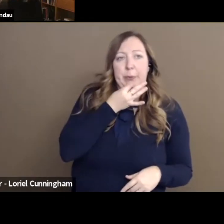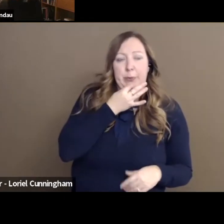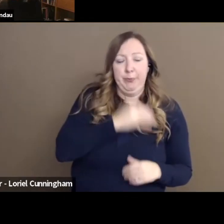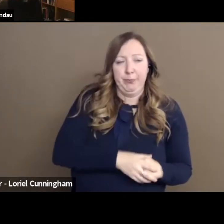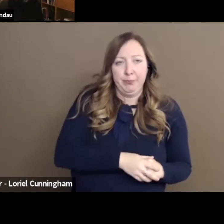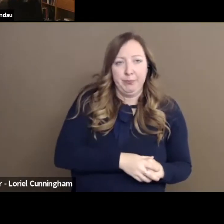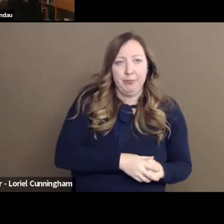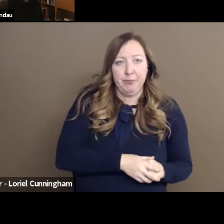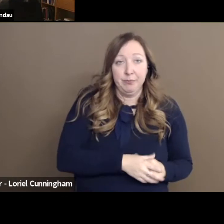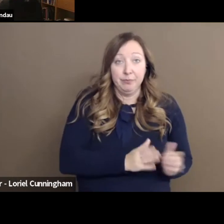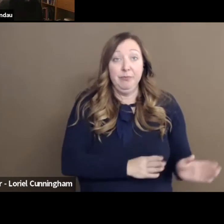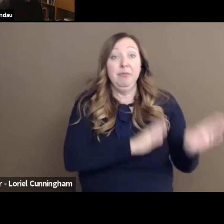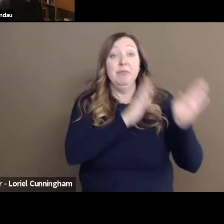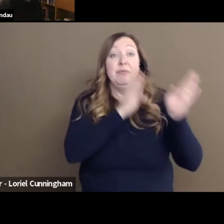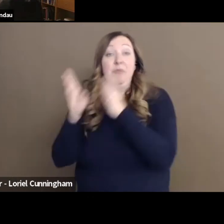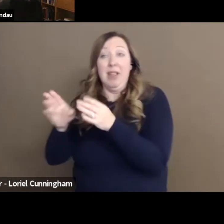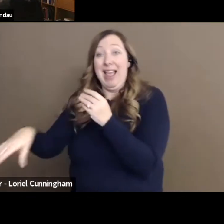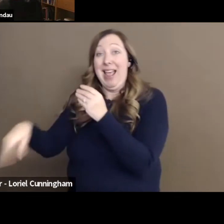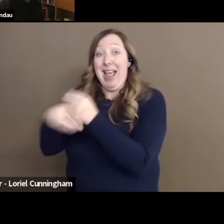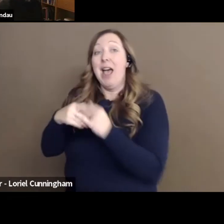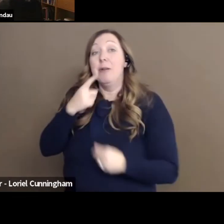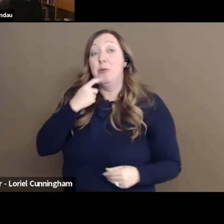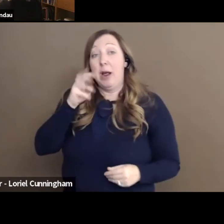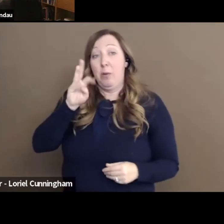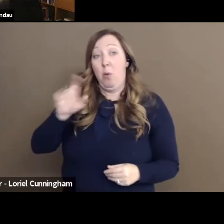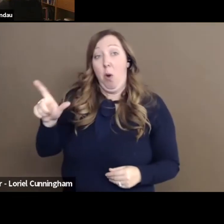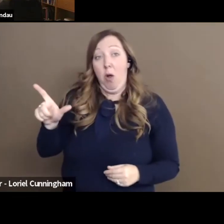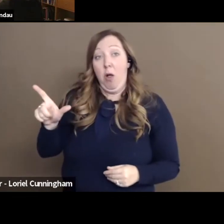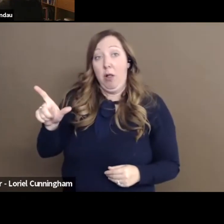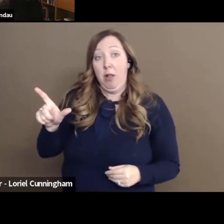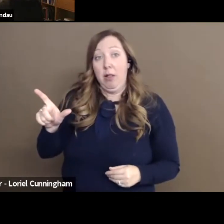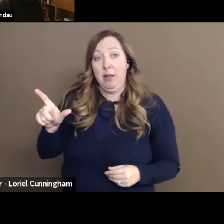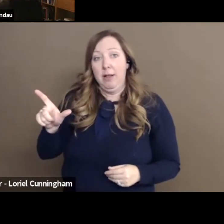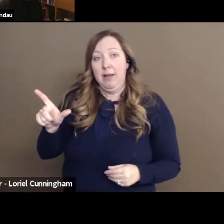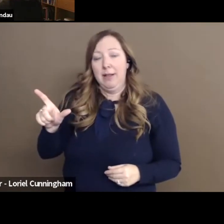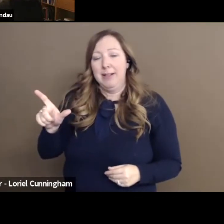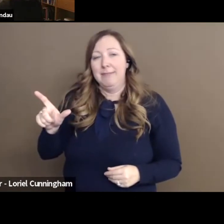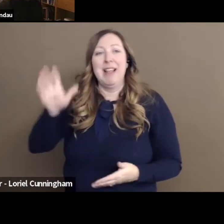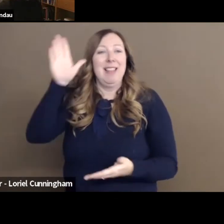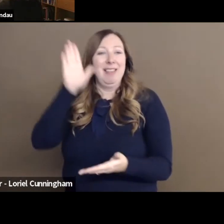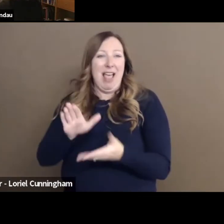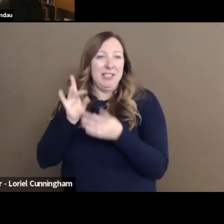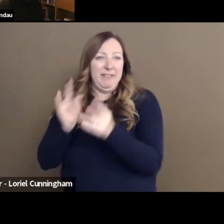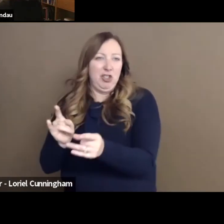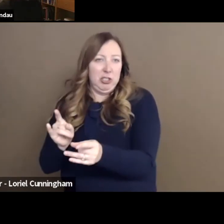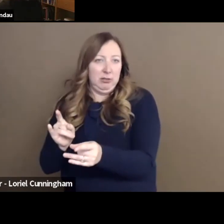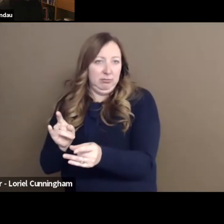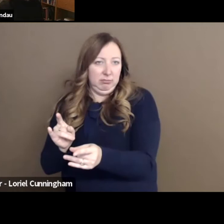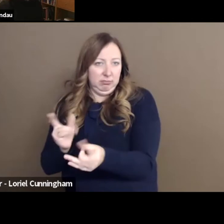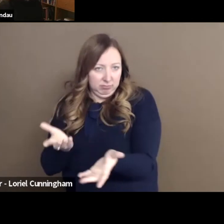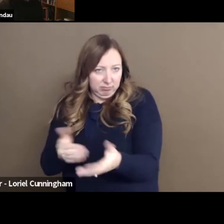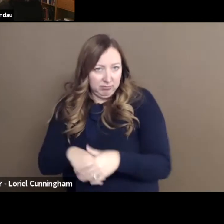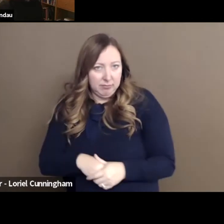case of the red wall room they actually don't do that so what you see is that